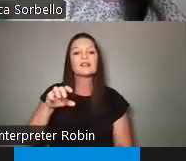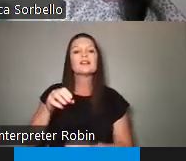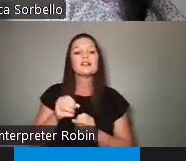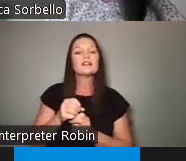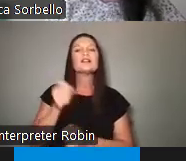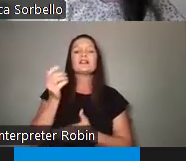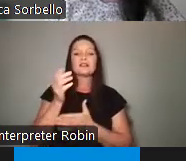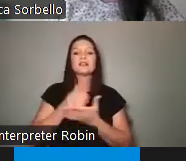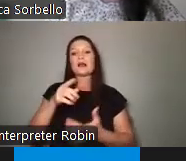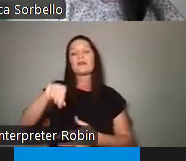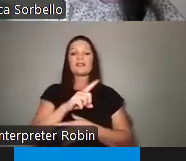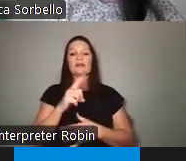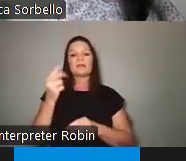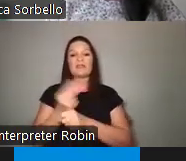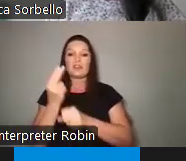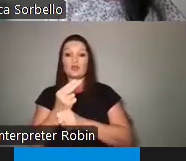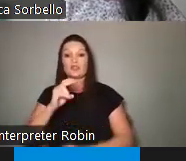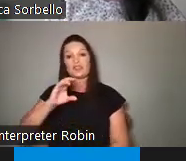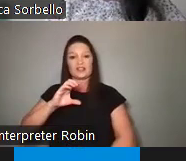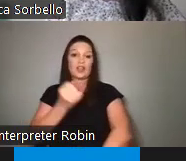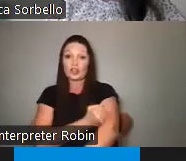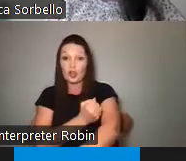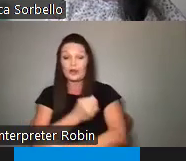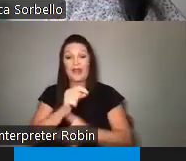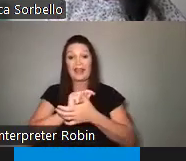on an occasional basis has no tolerance for opioids at all